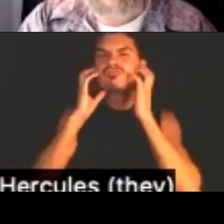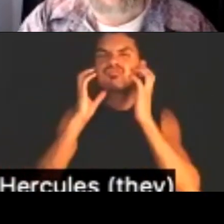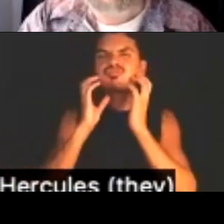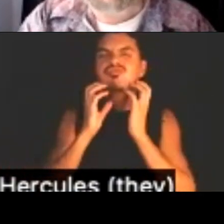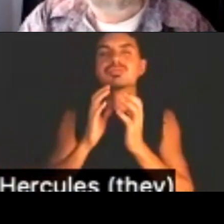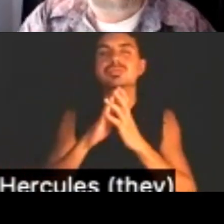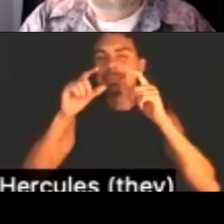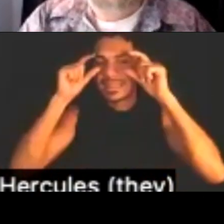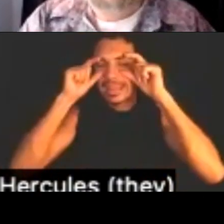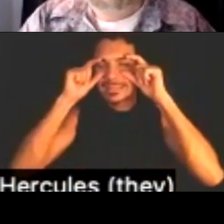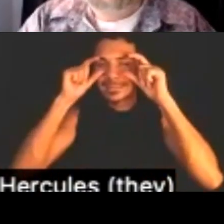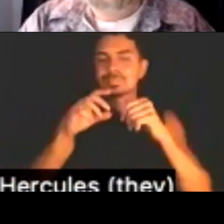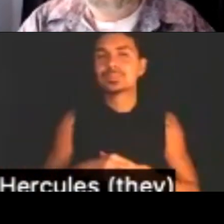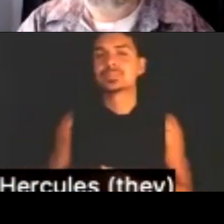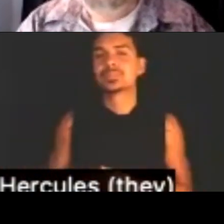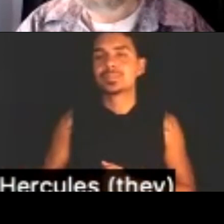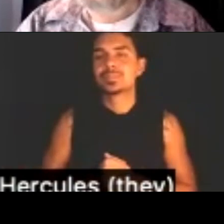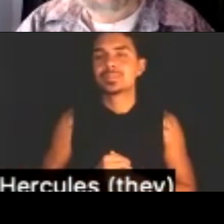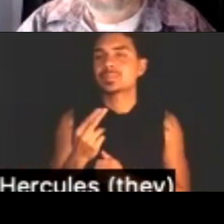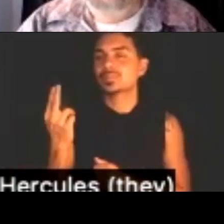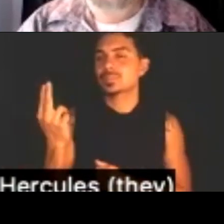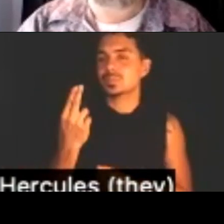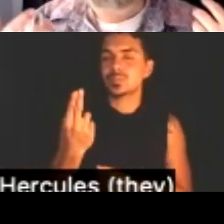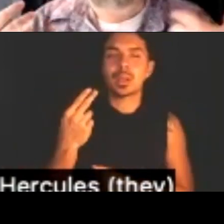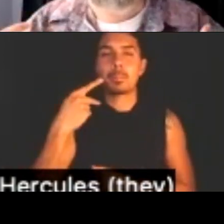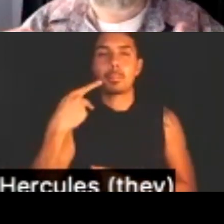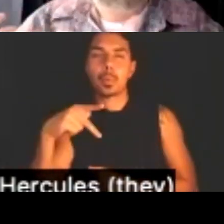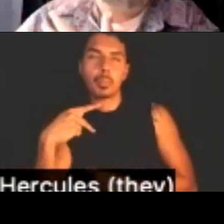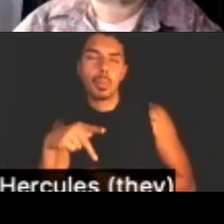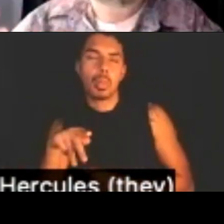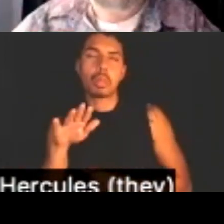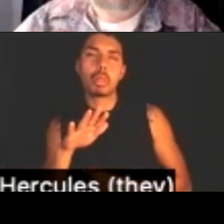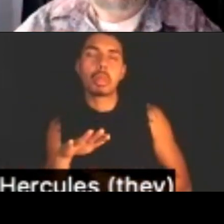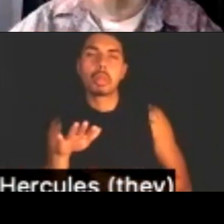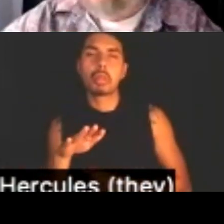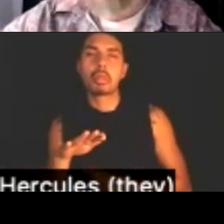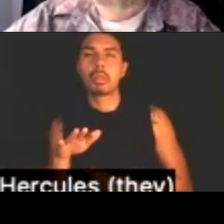and I'm wearing a purple-ish kind of flowery shirts.